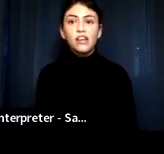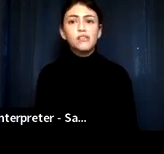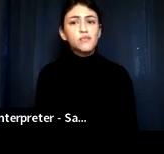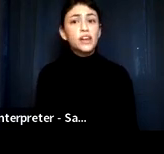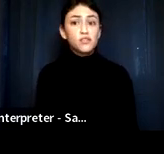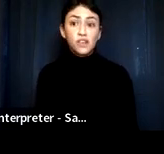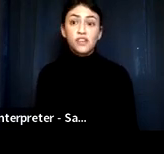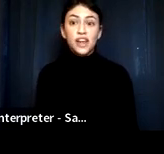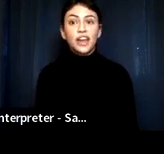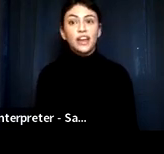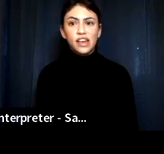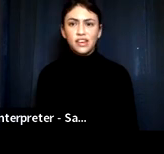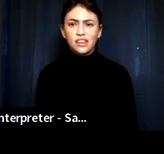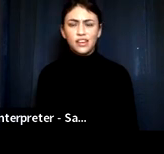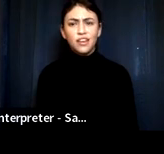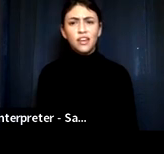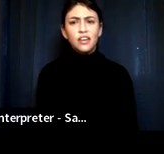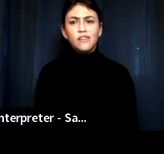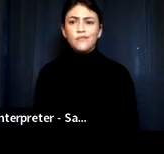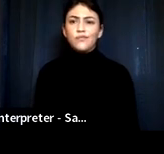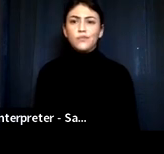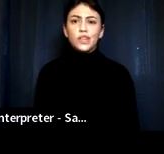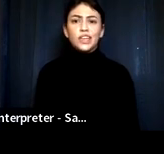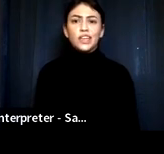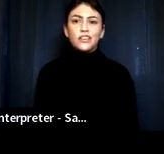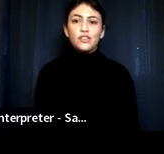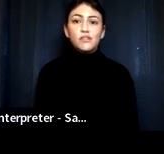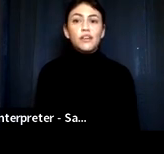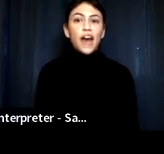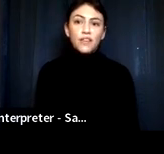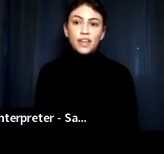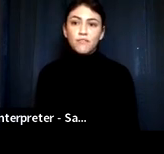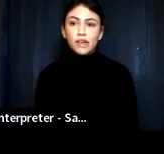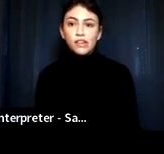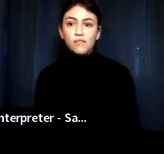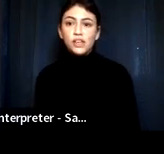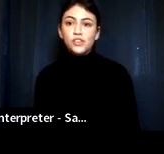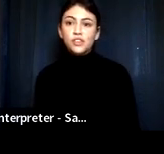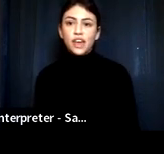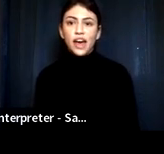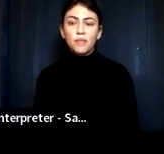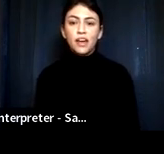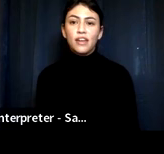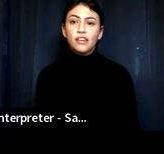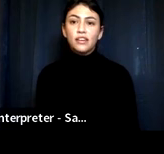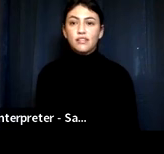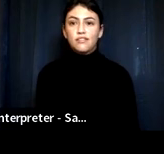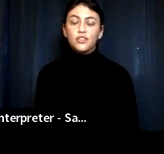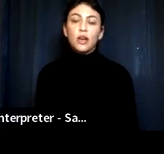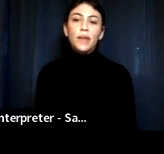So it's very frustrating. And I decided to really just advocate for myself and make sure that I'm not dropping out.